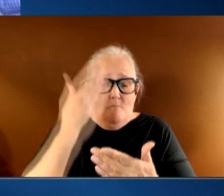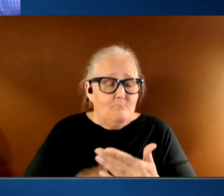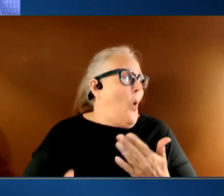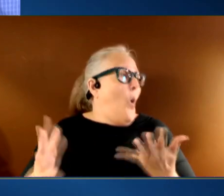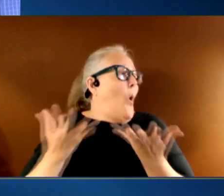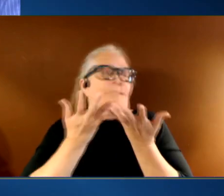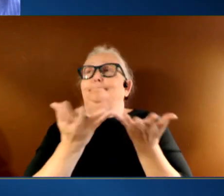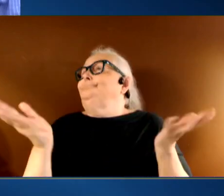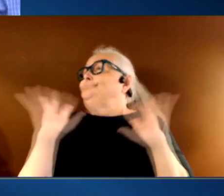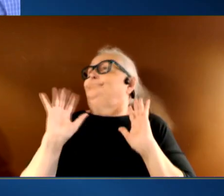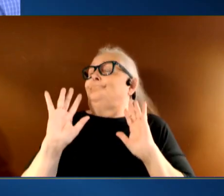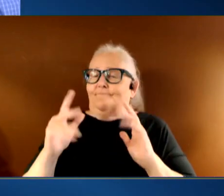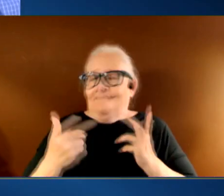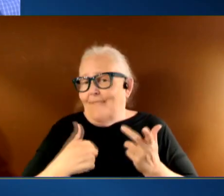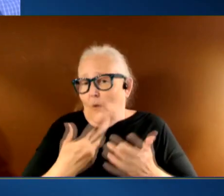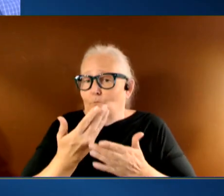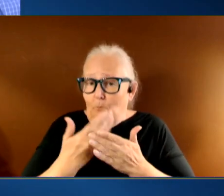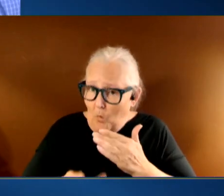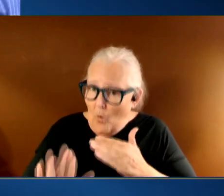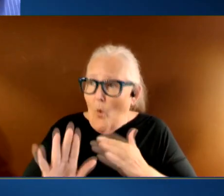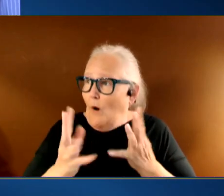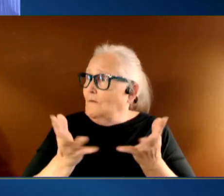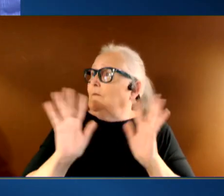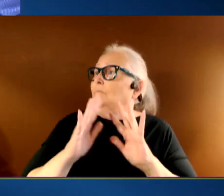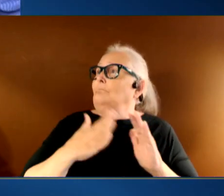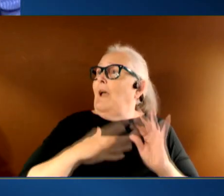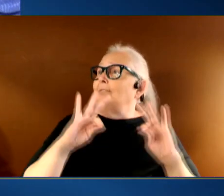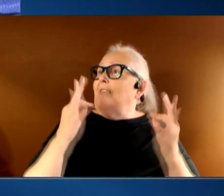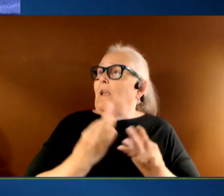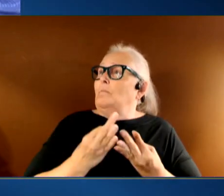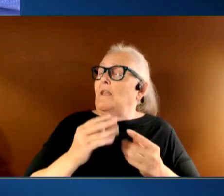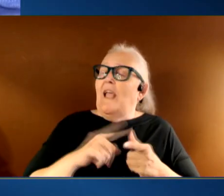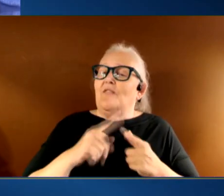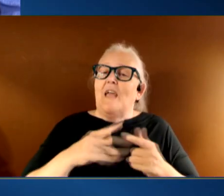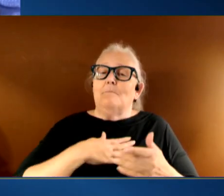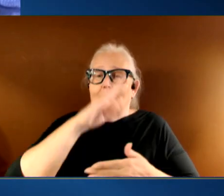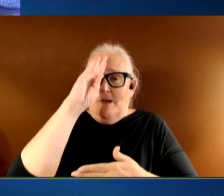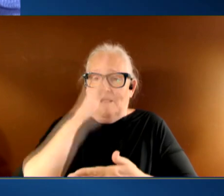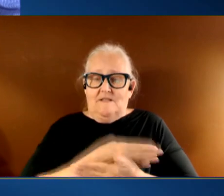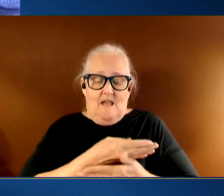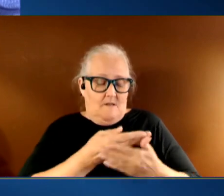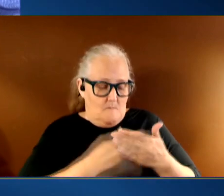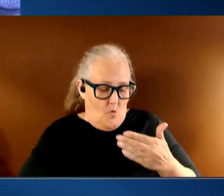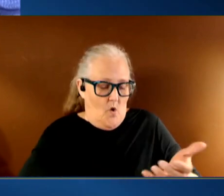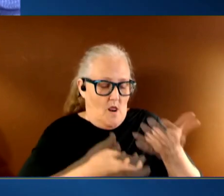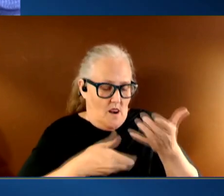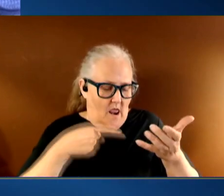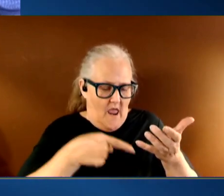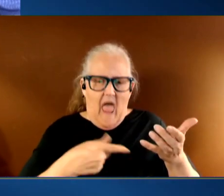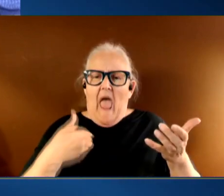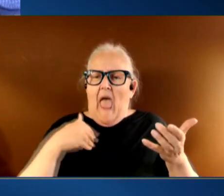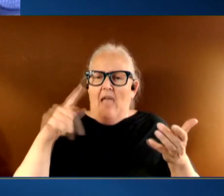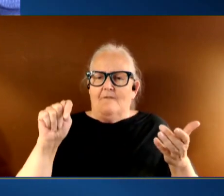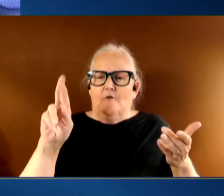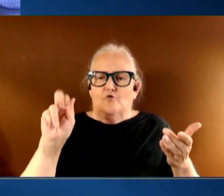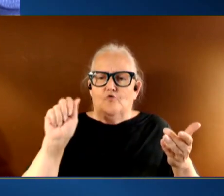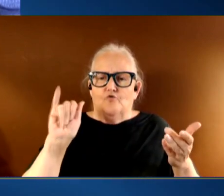But became a better advocate when my son was born with trait, and then volunteered for 25 years.